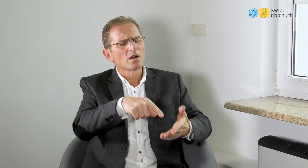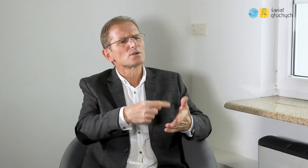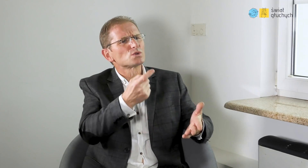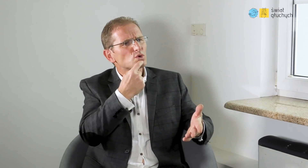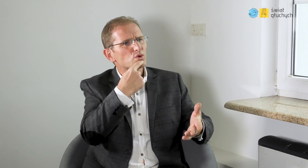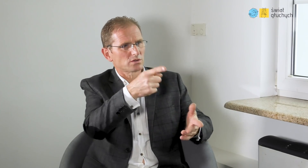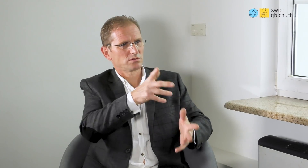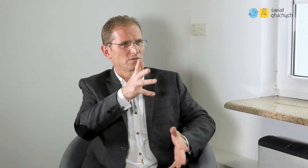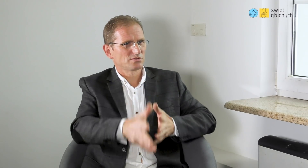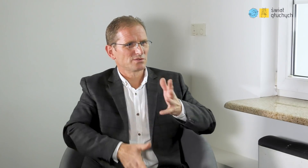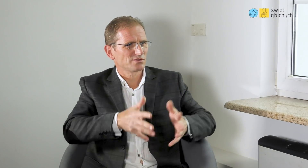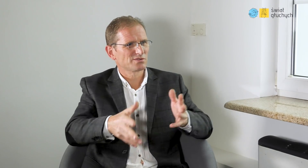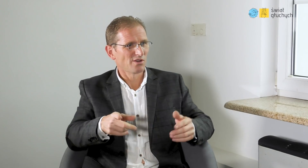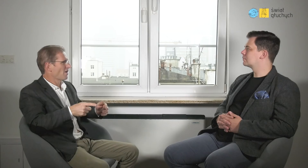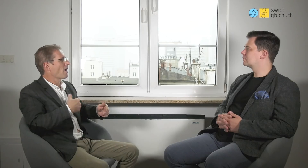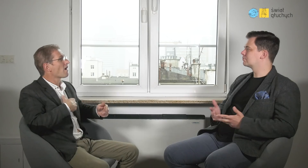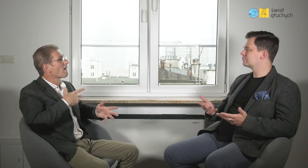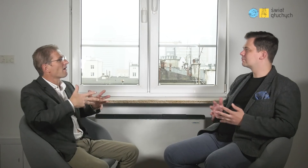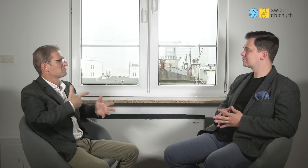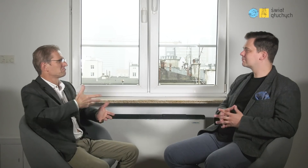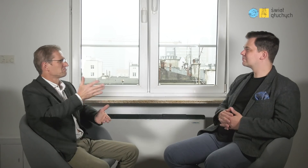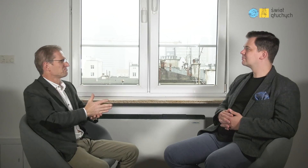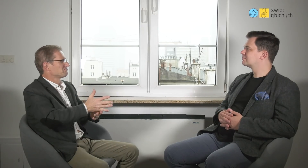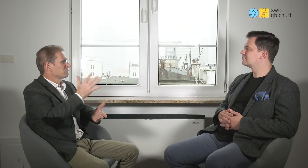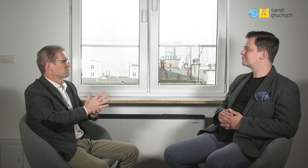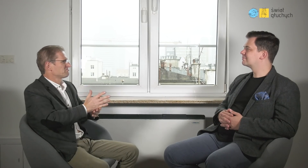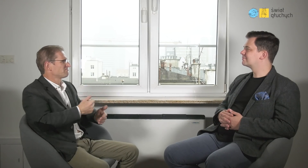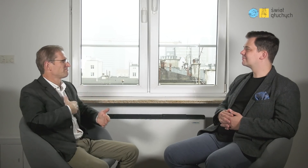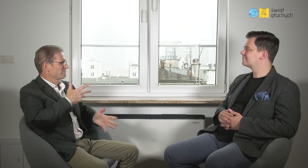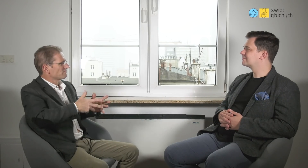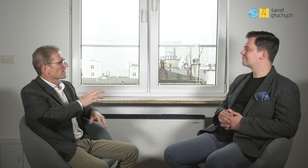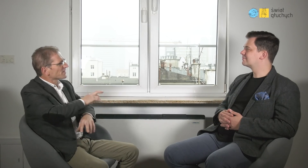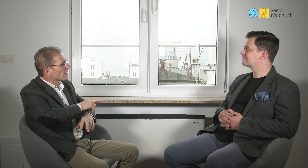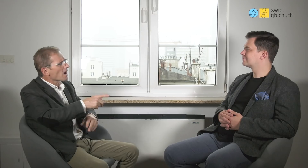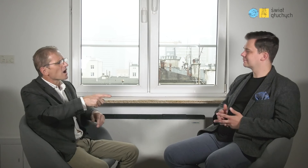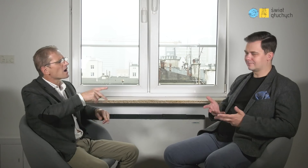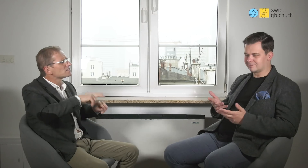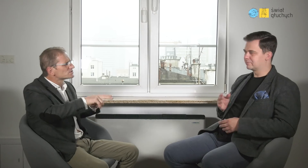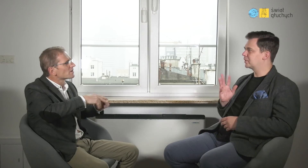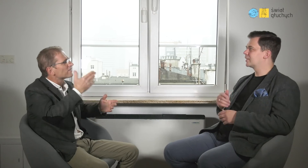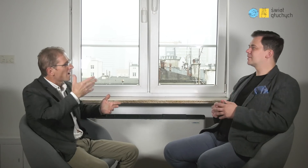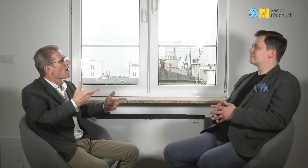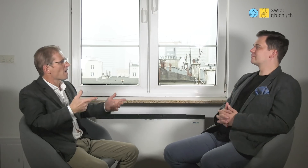There was a task you answered by signing. I was getting 5's alone from sign language. Well, that's nice.